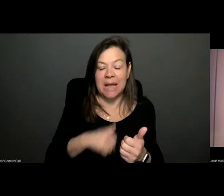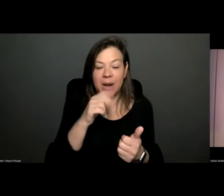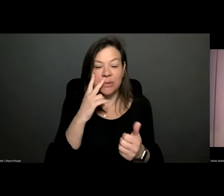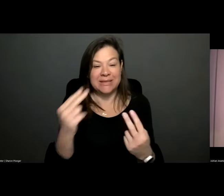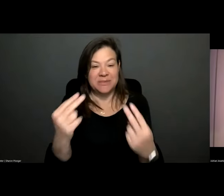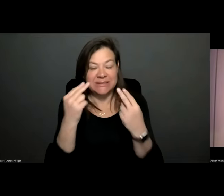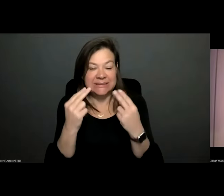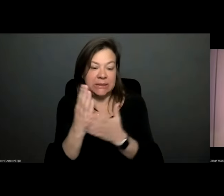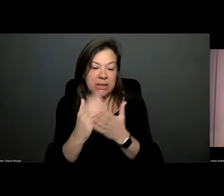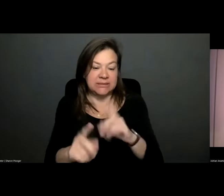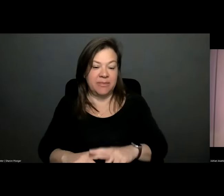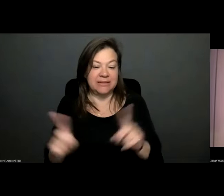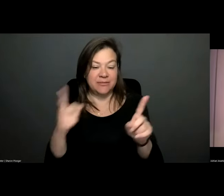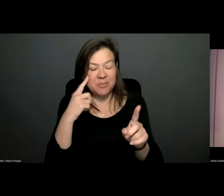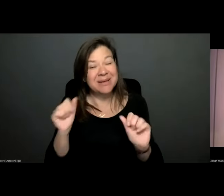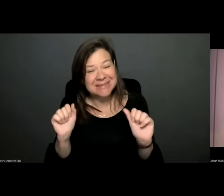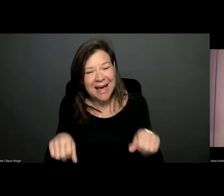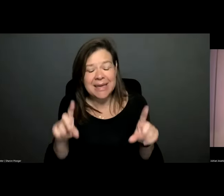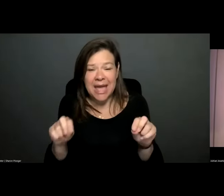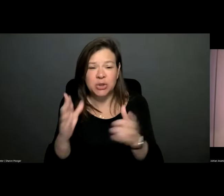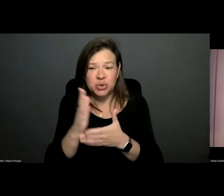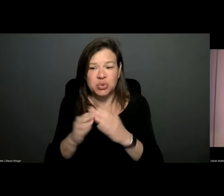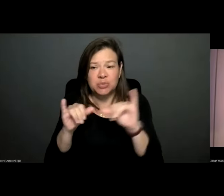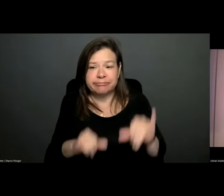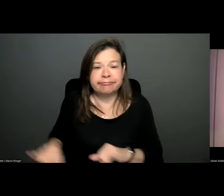because I can do something that anyone else can.